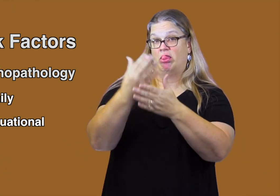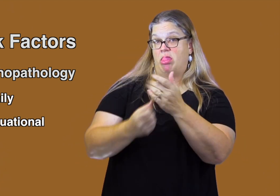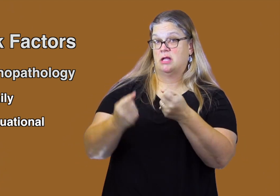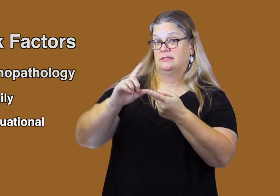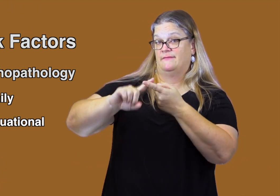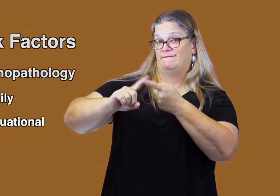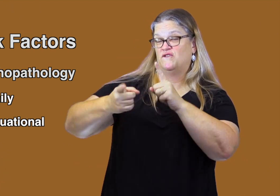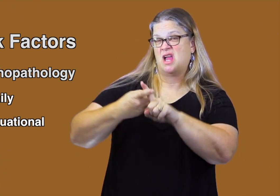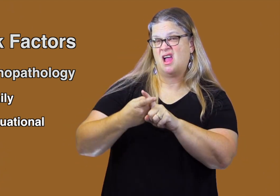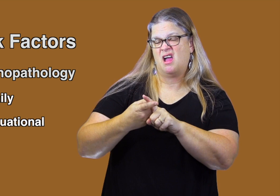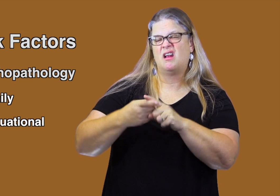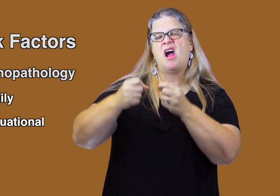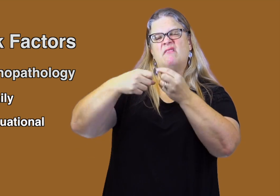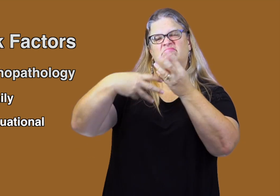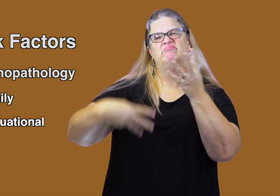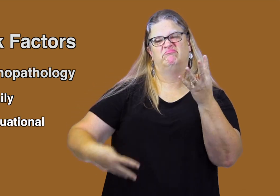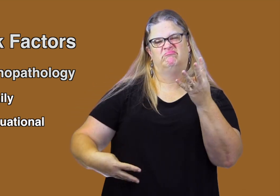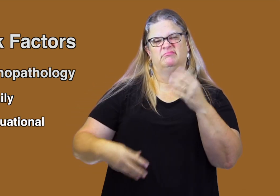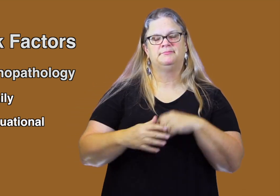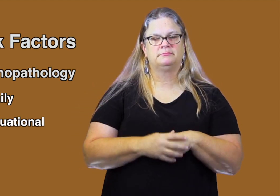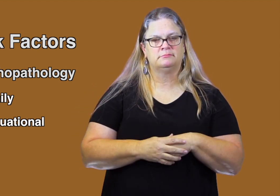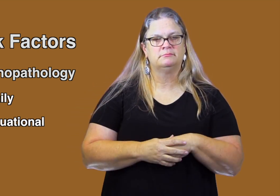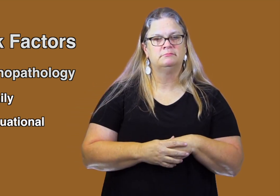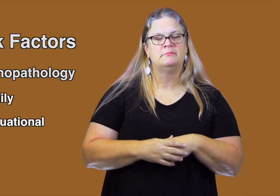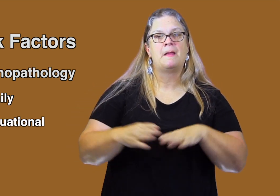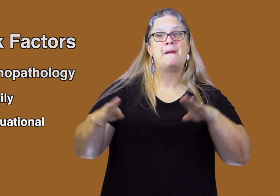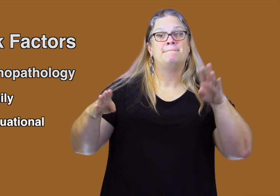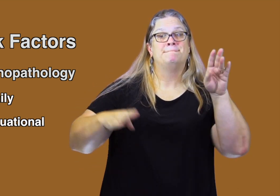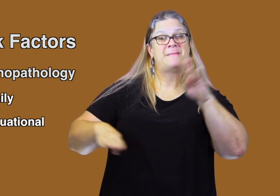lack of coping skills, loss of a friend and others.